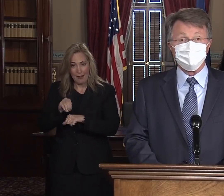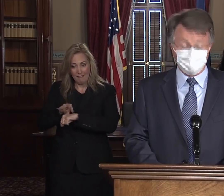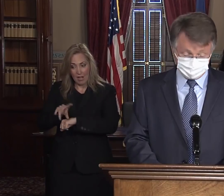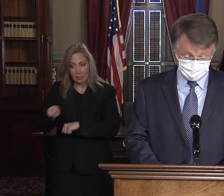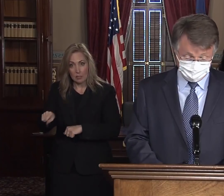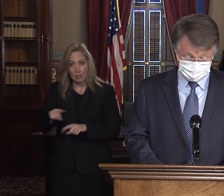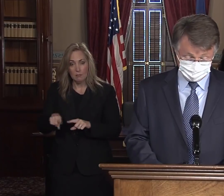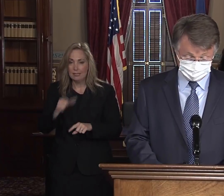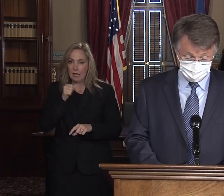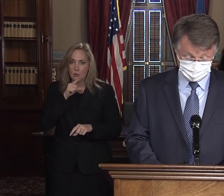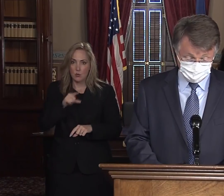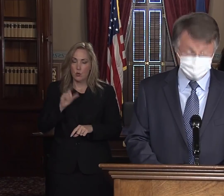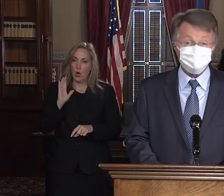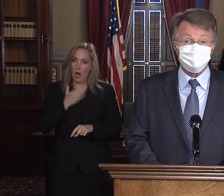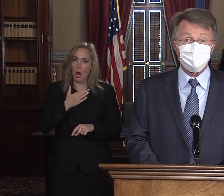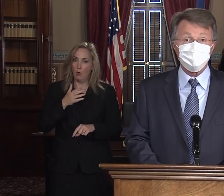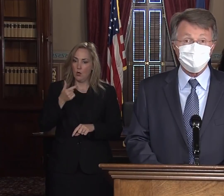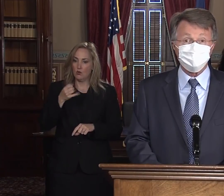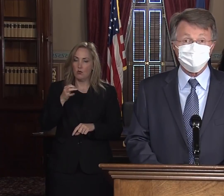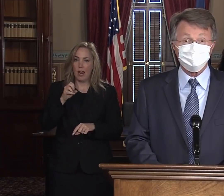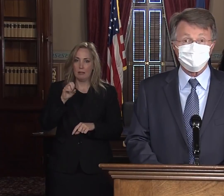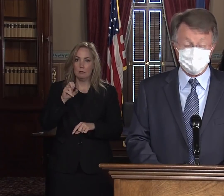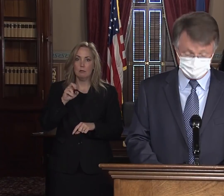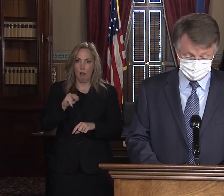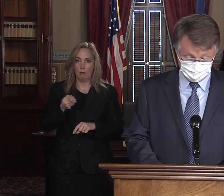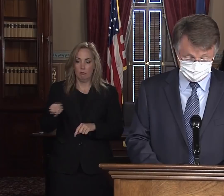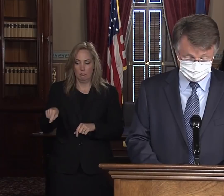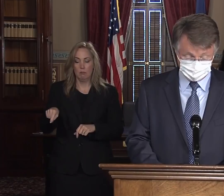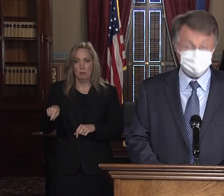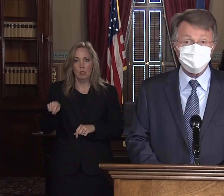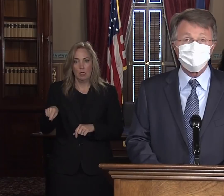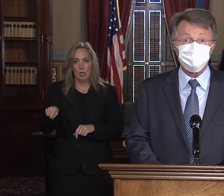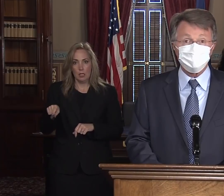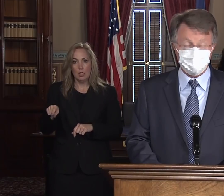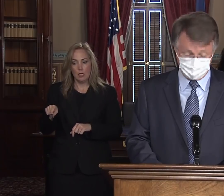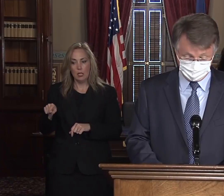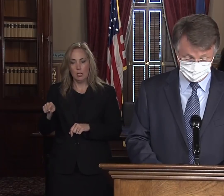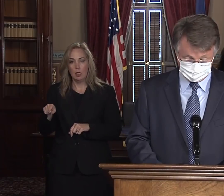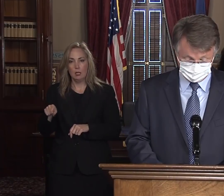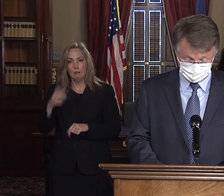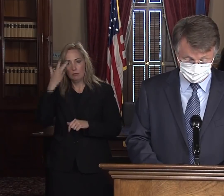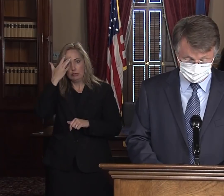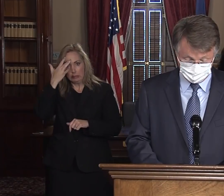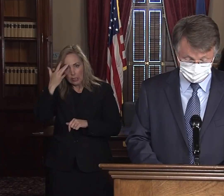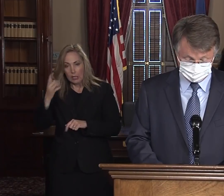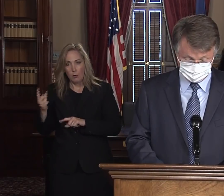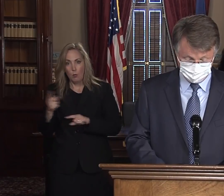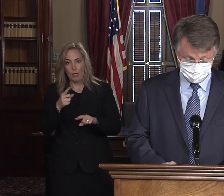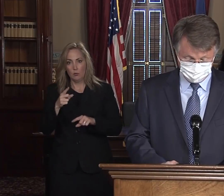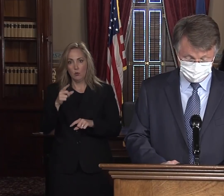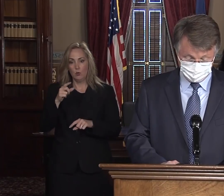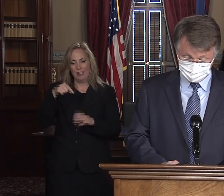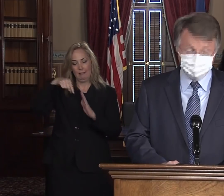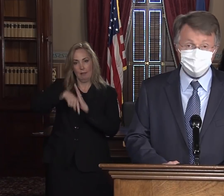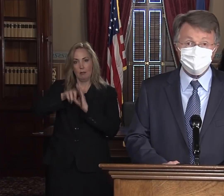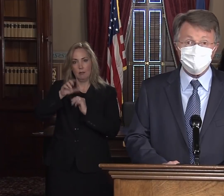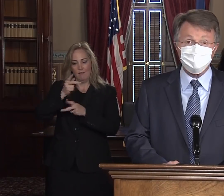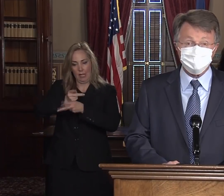AND ARE RECOVERED OR STILL RECOVERED. WE WERE TOLD CHILDREN COULD NOT BE INFECTED.